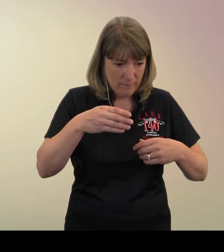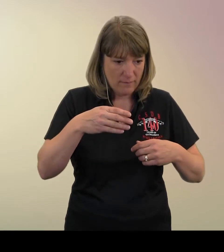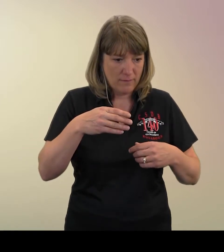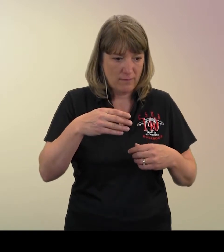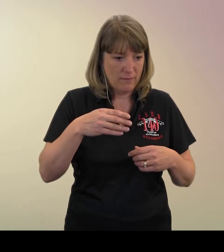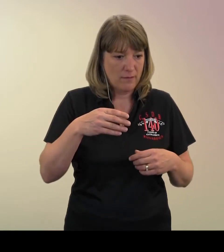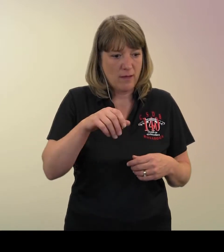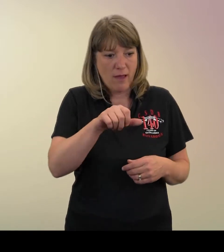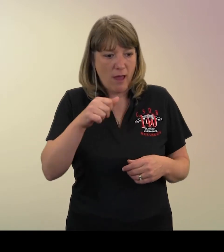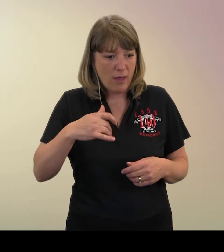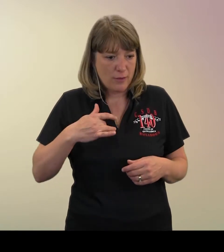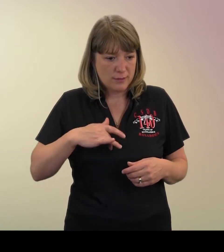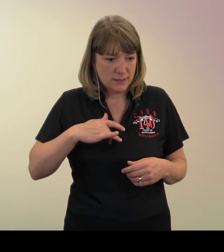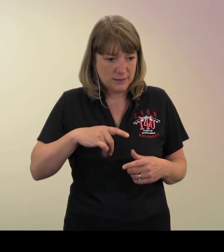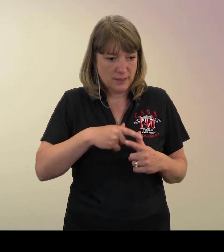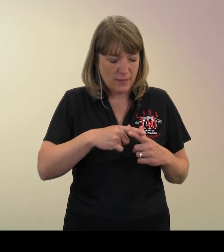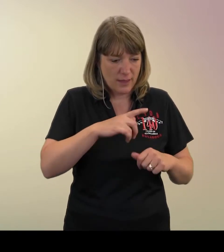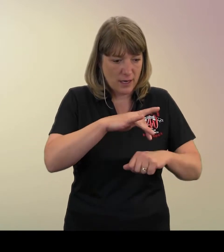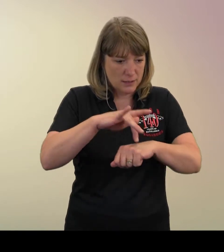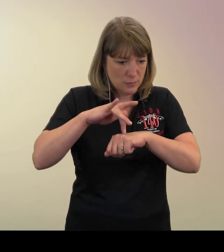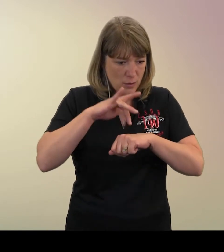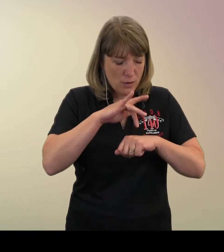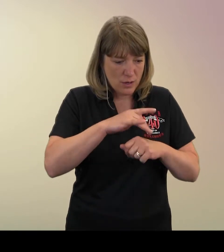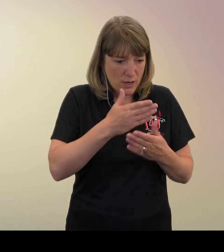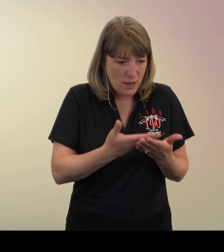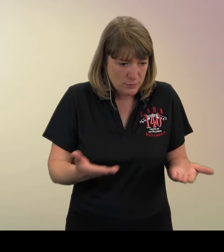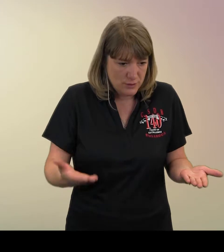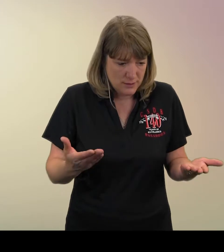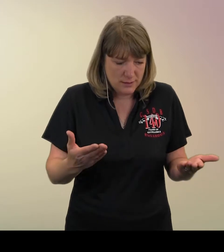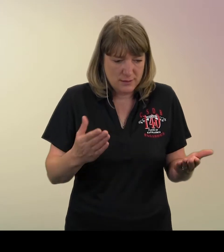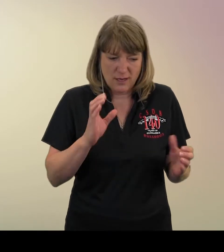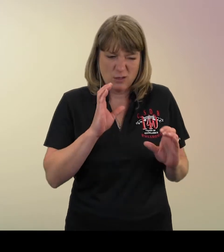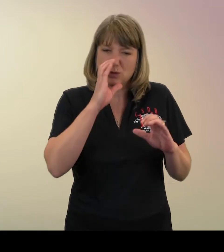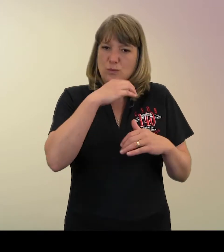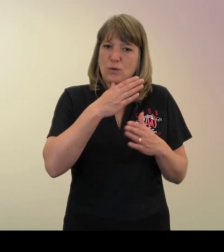who fixate on using other senses to explore objects